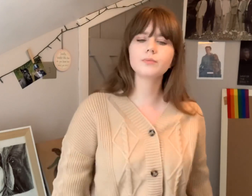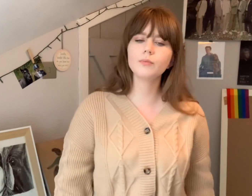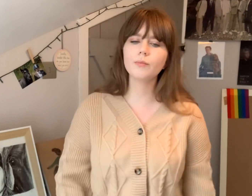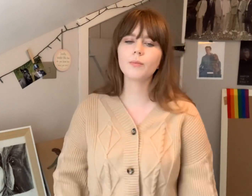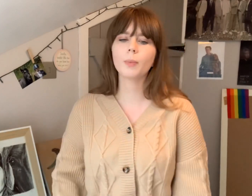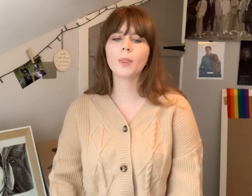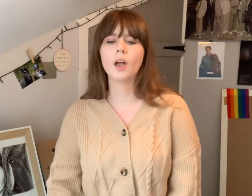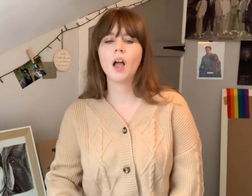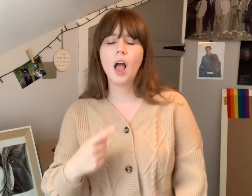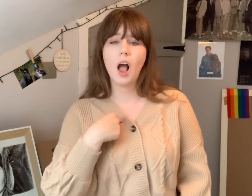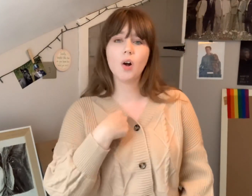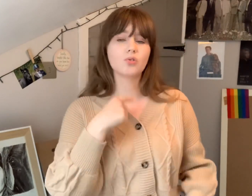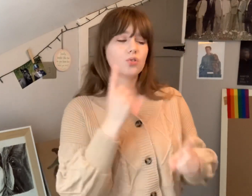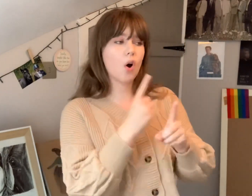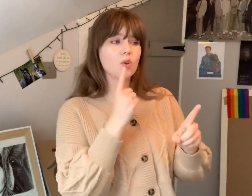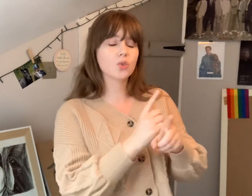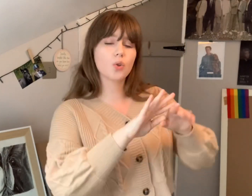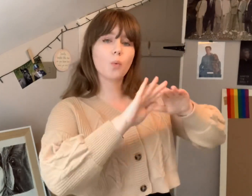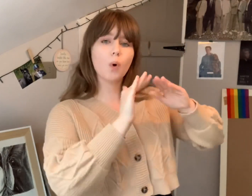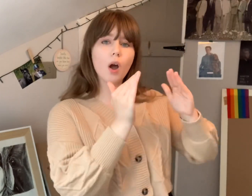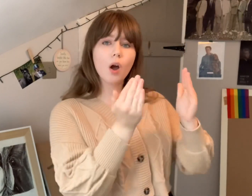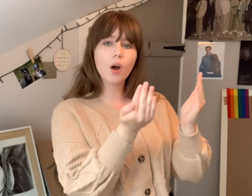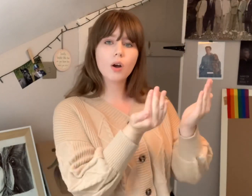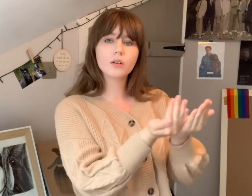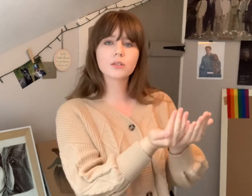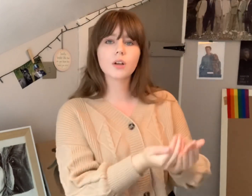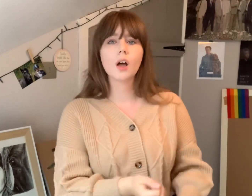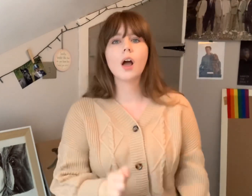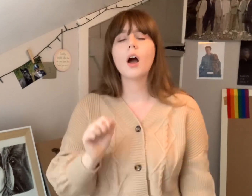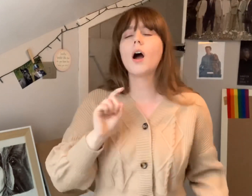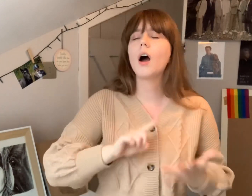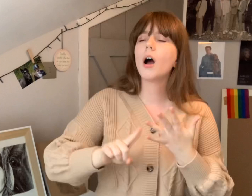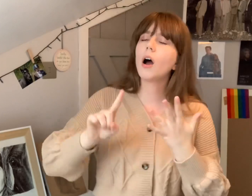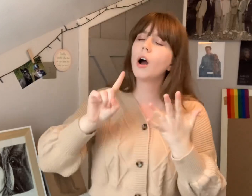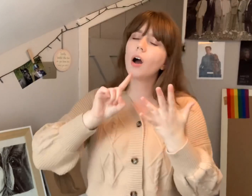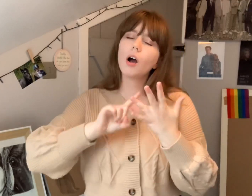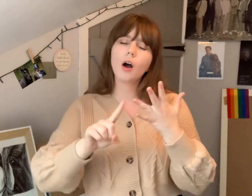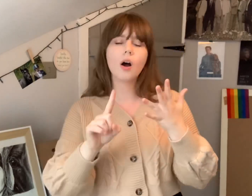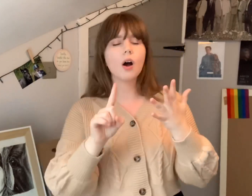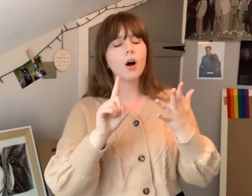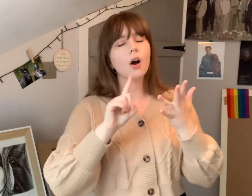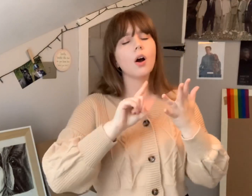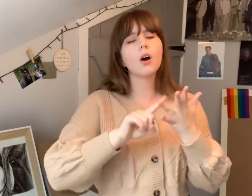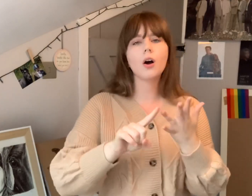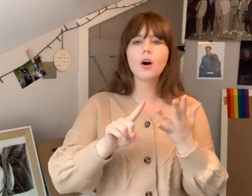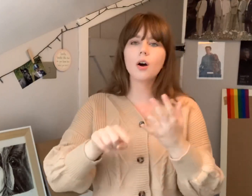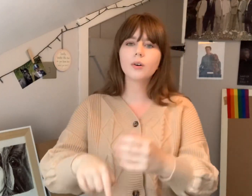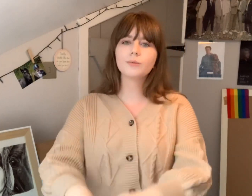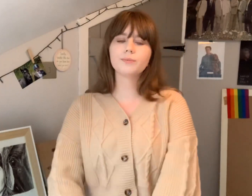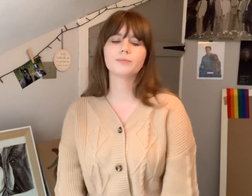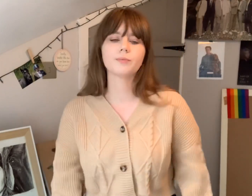I'll talk to the world Ooh